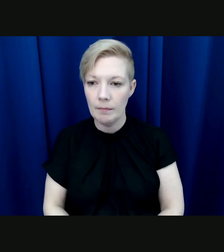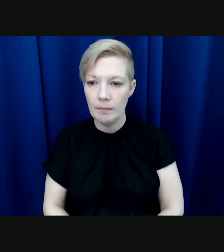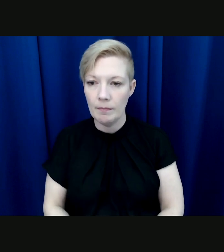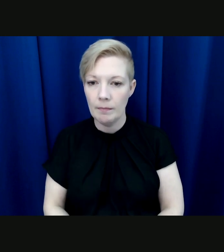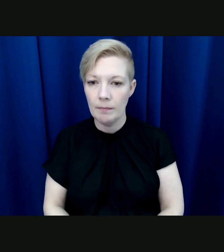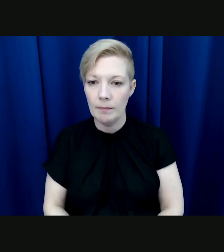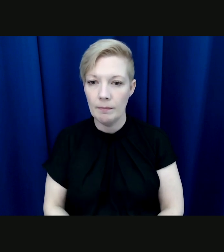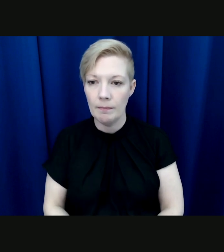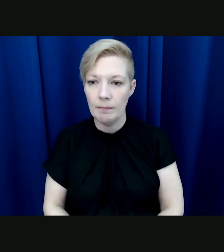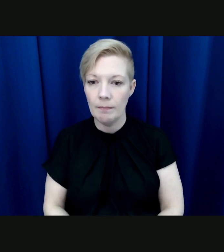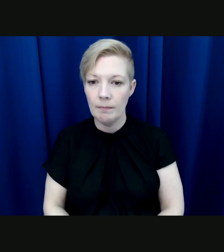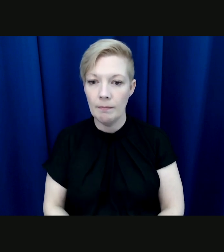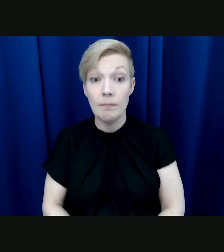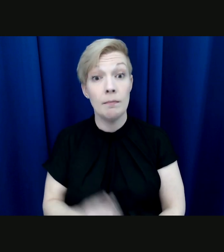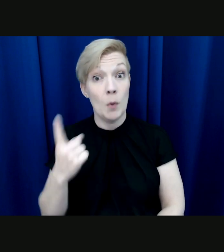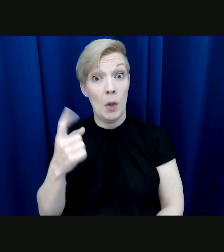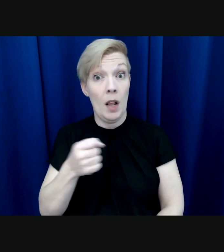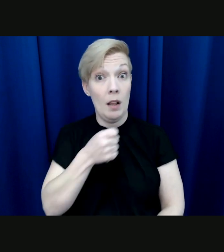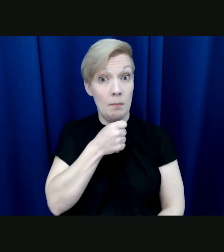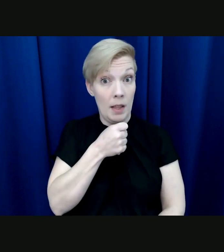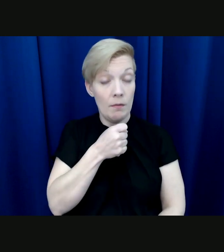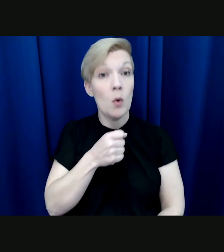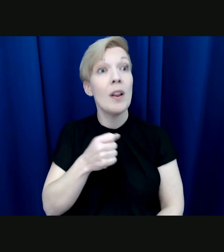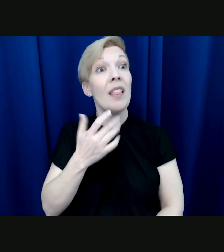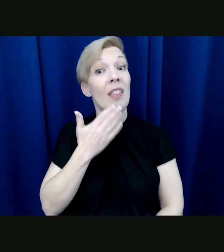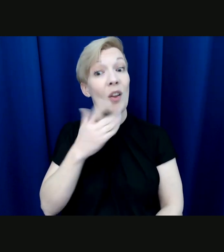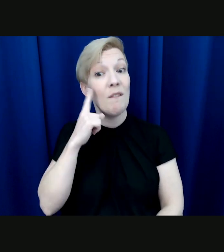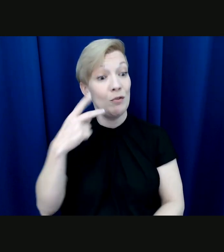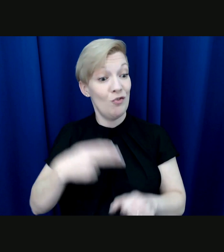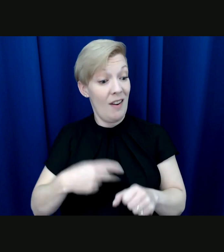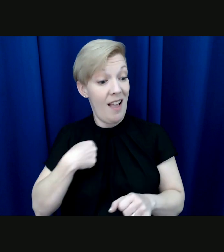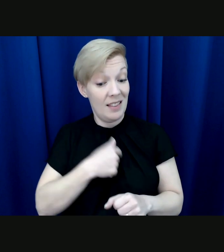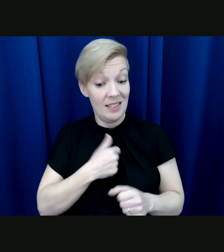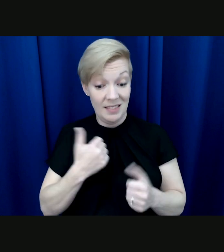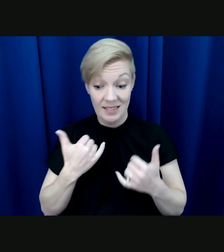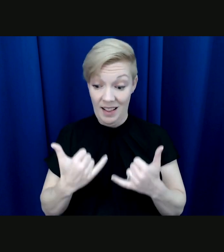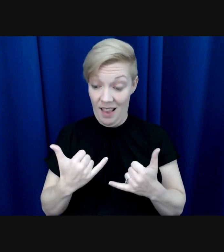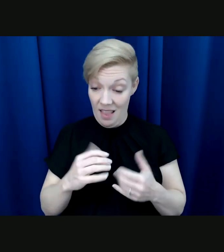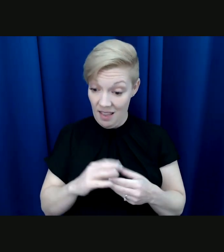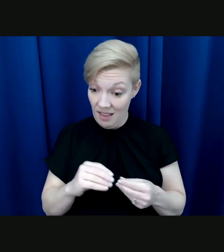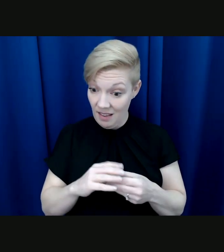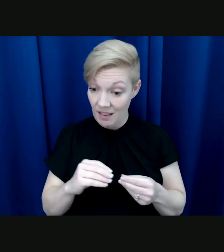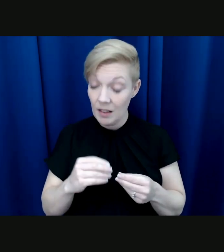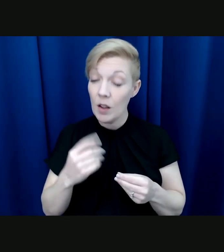Male Speaker: Thank you. Thanks for joining us today. This is great. One of the challenges we see journalists face